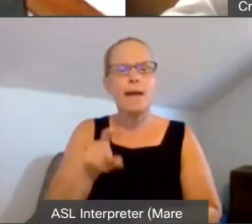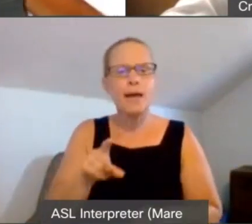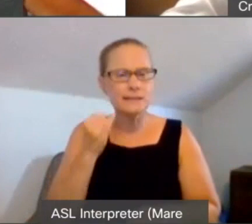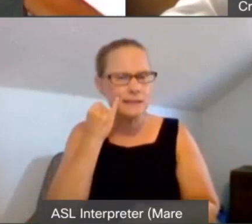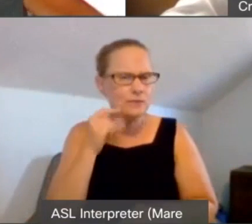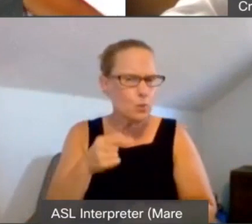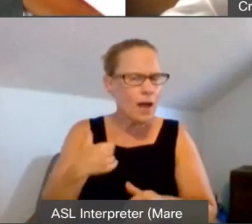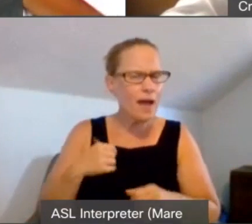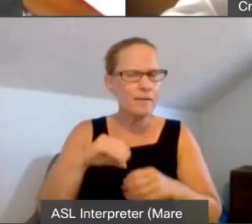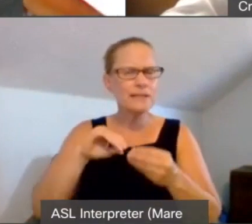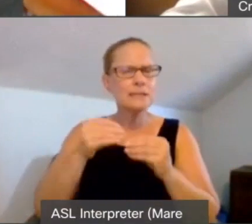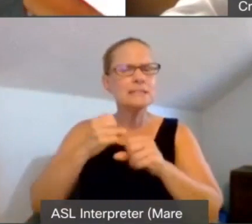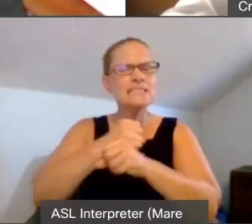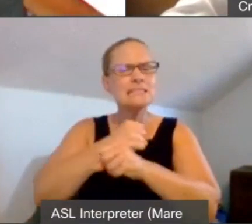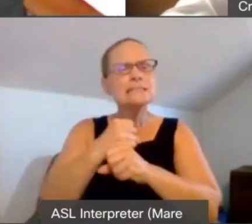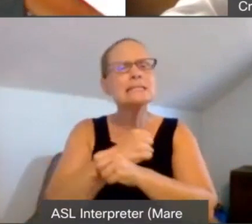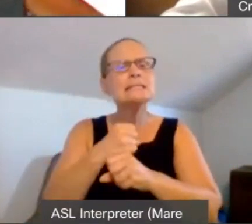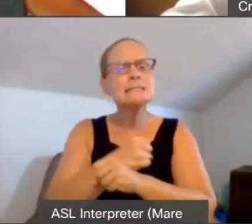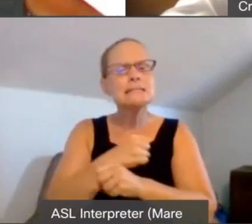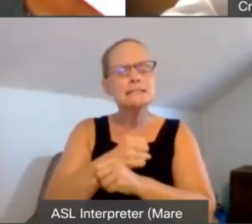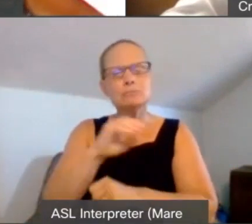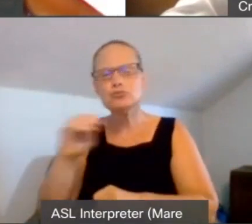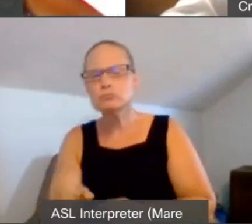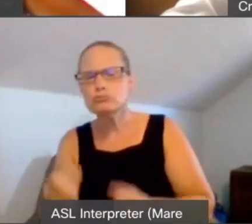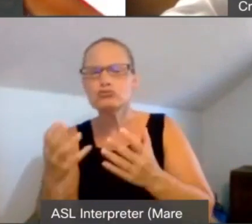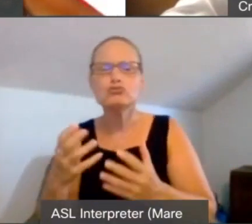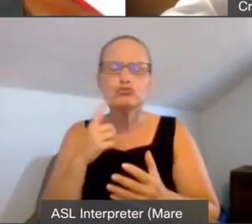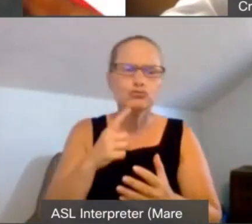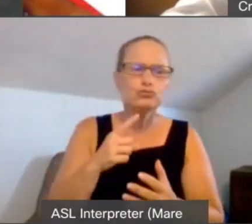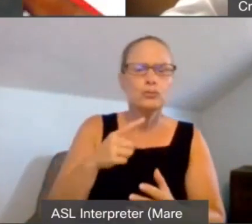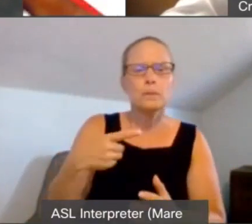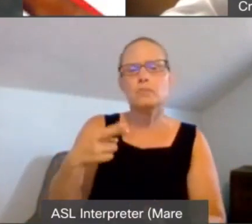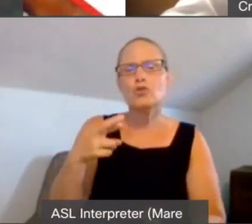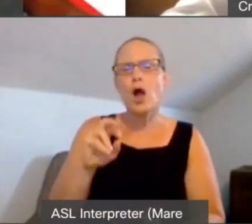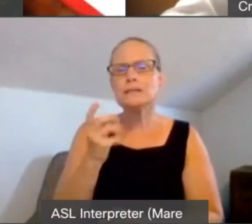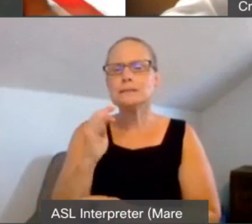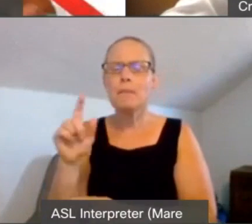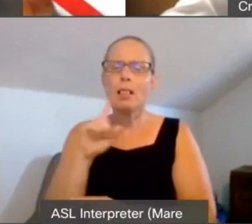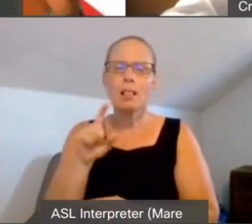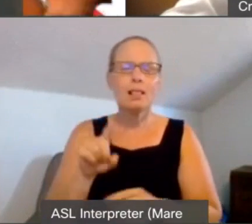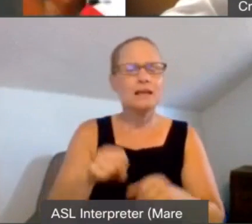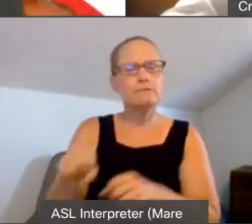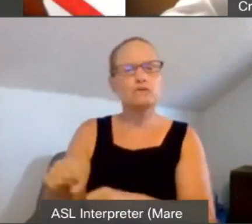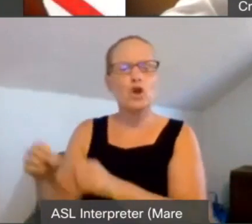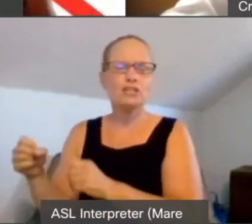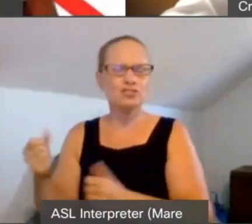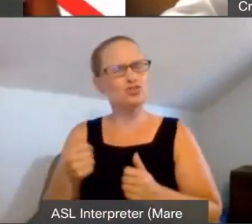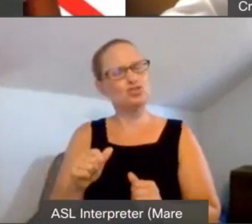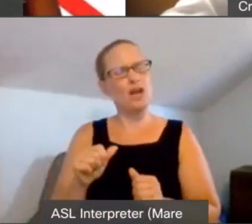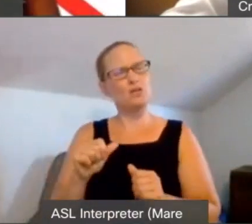available on the extent of these proximal infractions. I guess they're trying to get a sense of the picture.